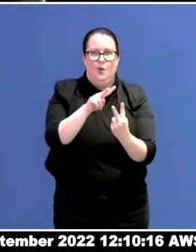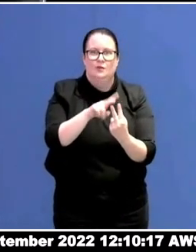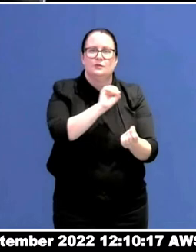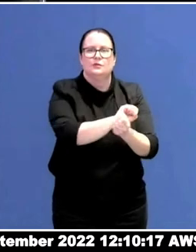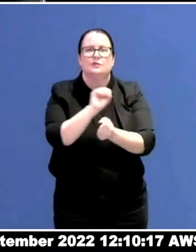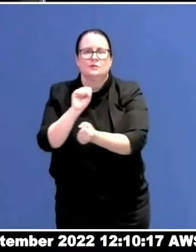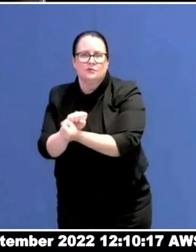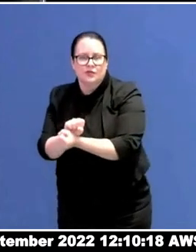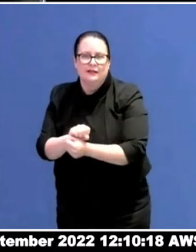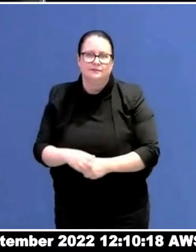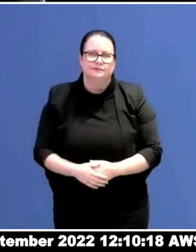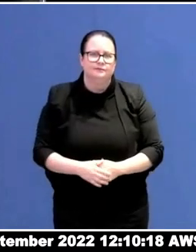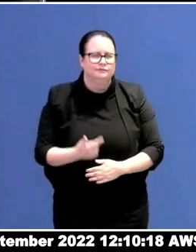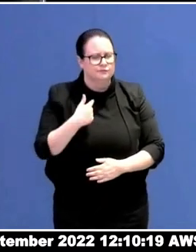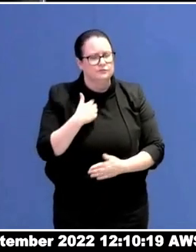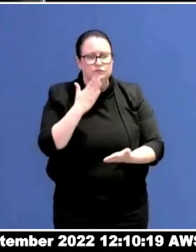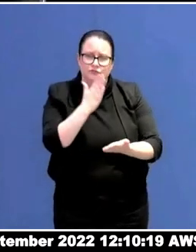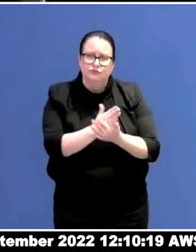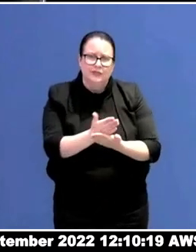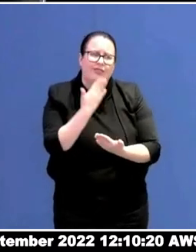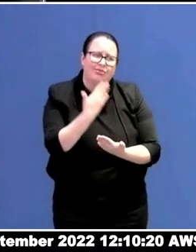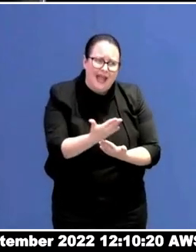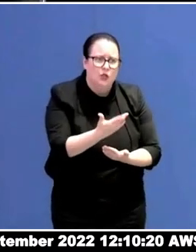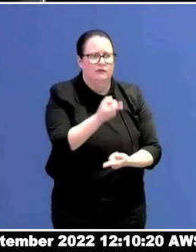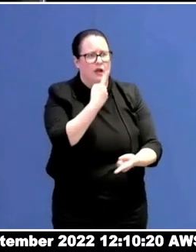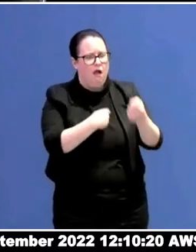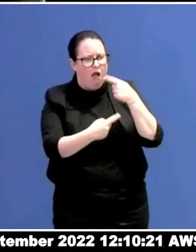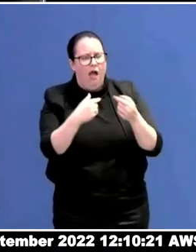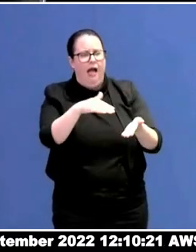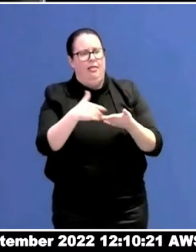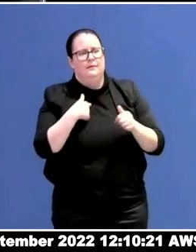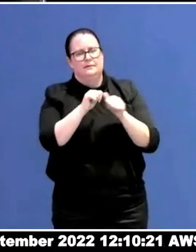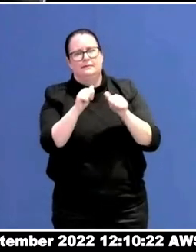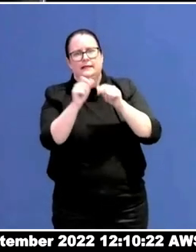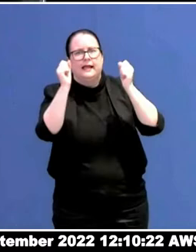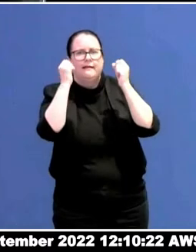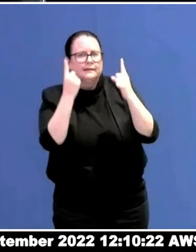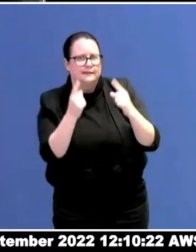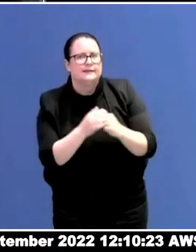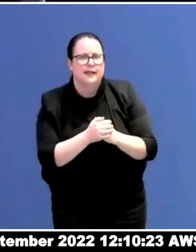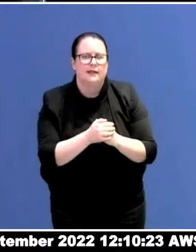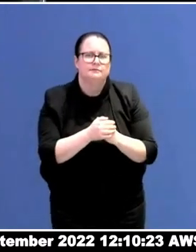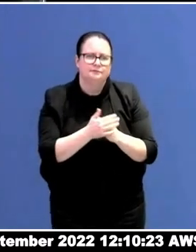We very much appreciate the assistance you have given us and the ideas that you have presented to us. So, thank you very much.